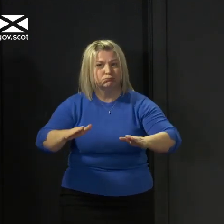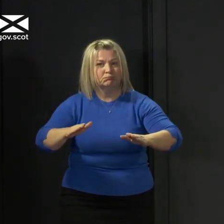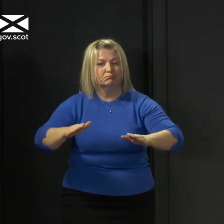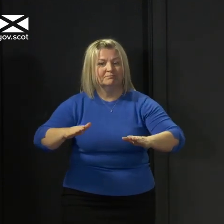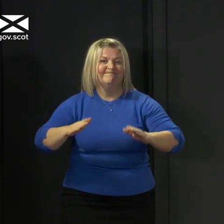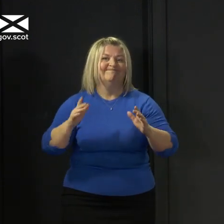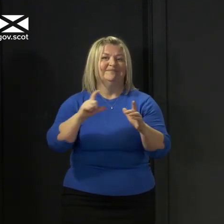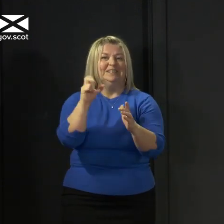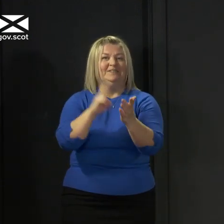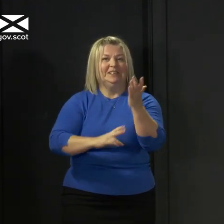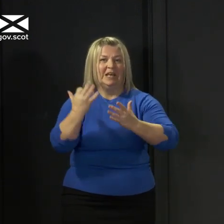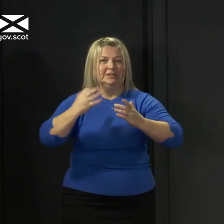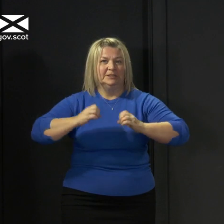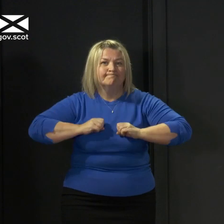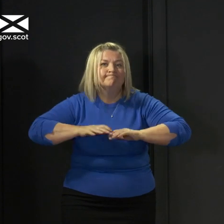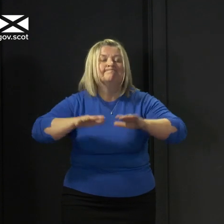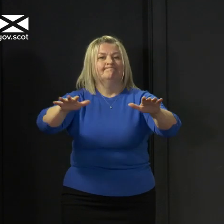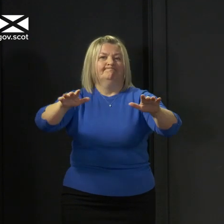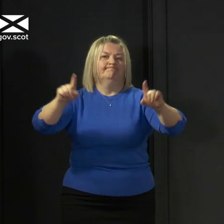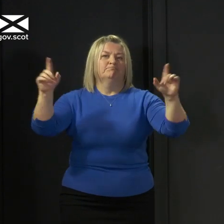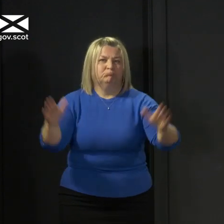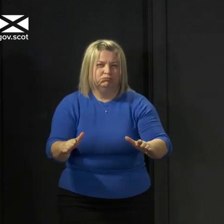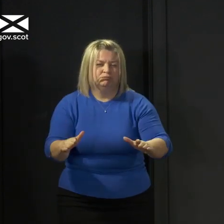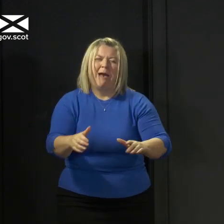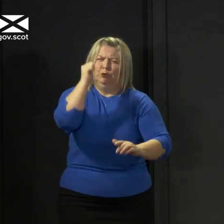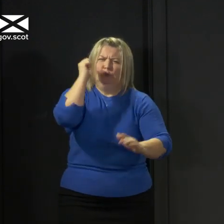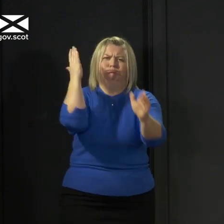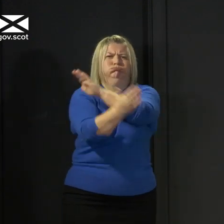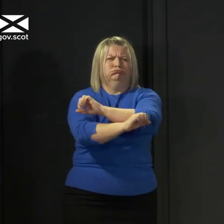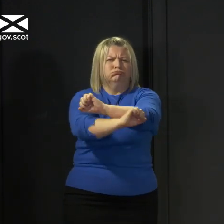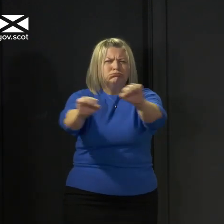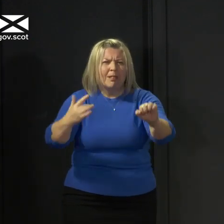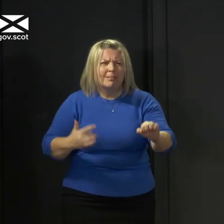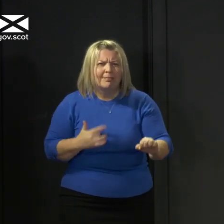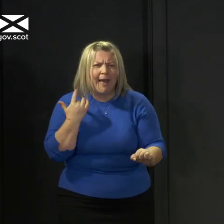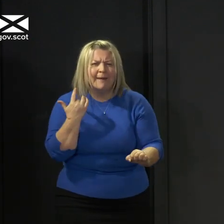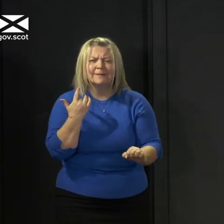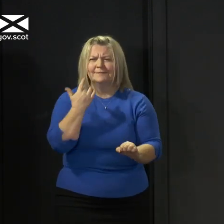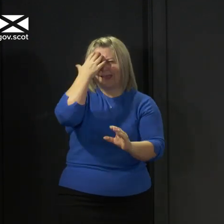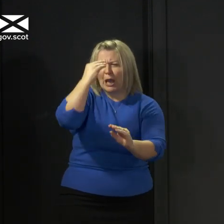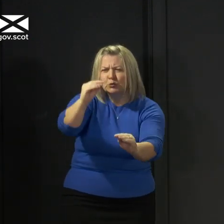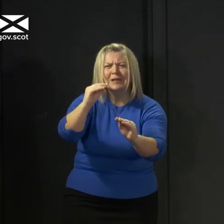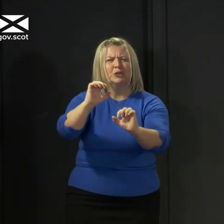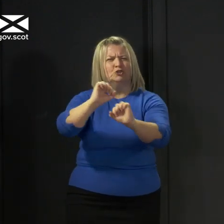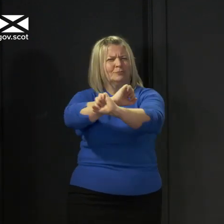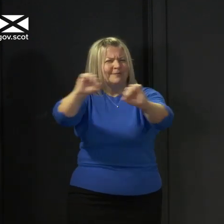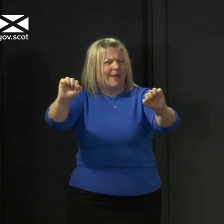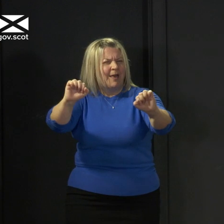as a minister because I know how disruptive that is to the lives and education of our young people and I want to again thank children and young people